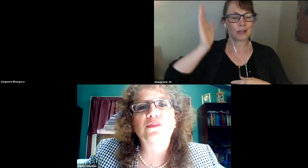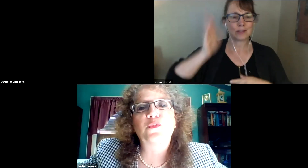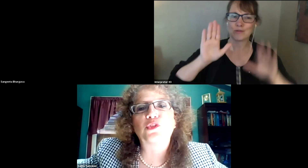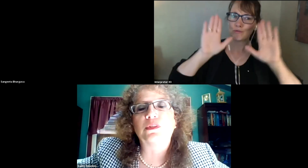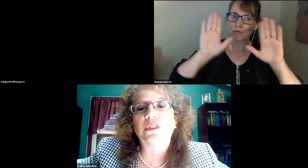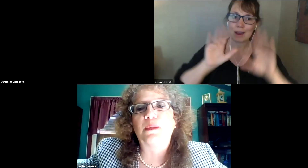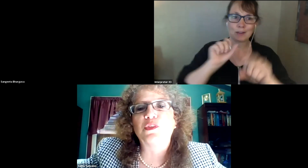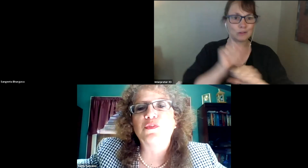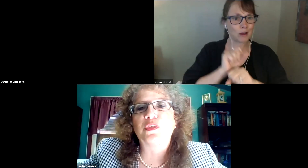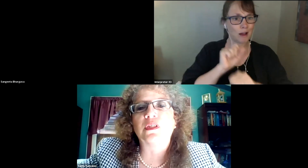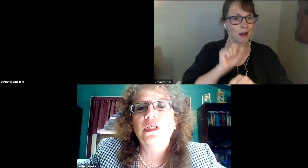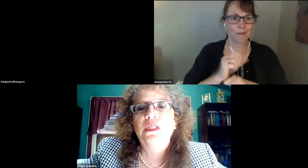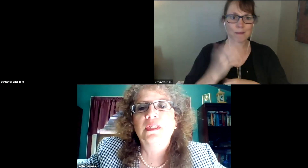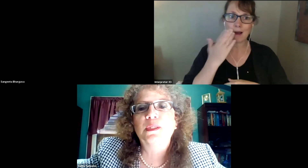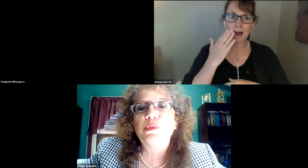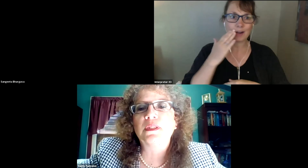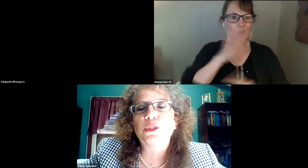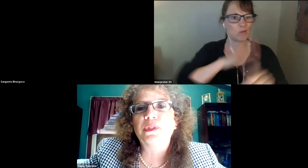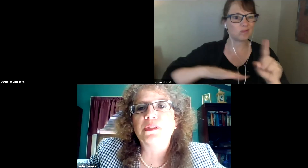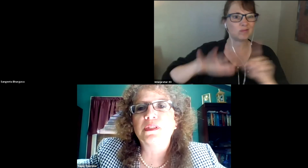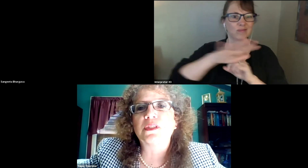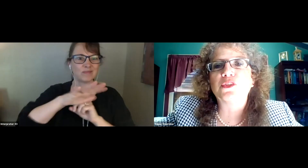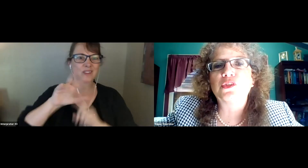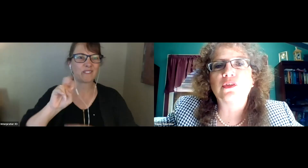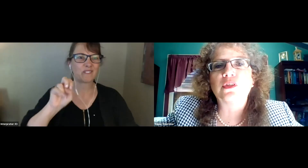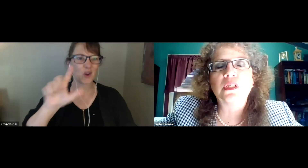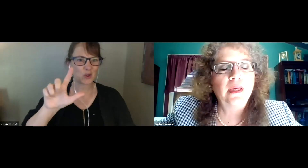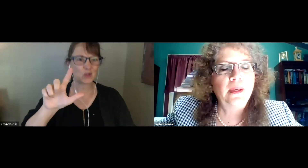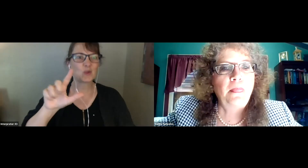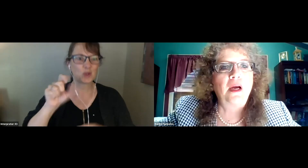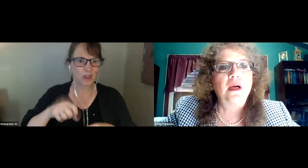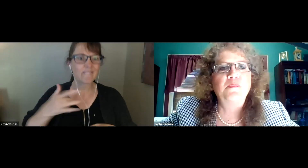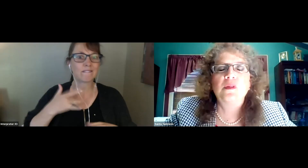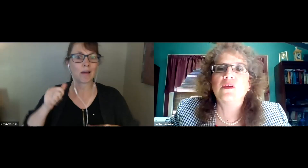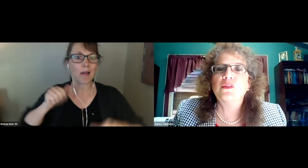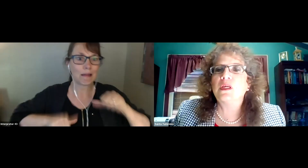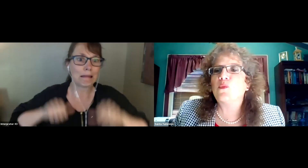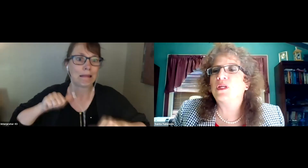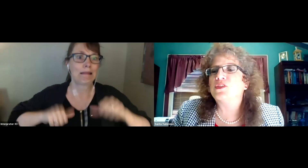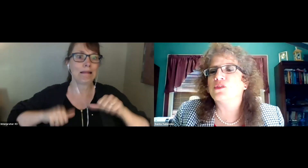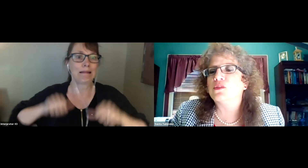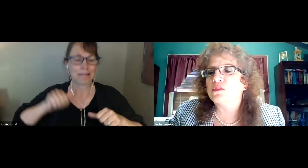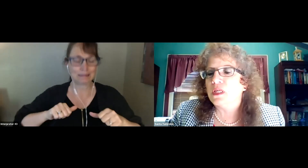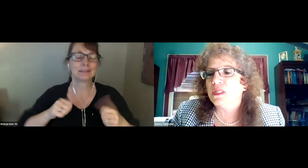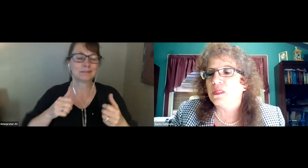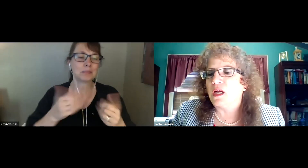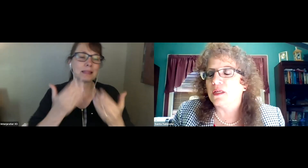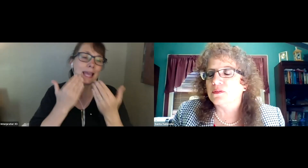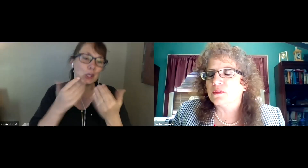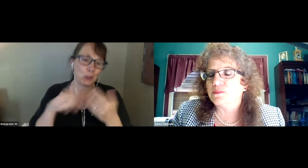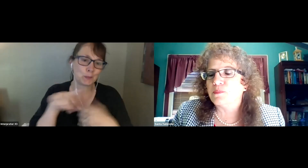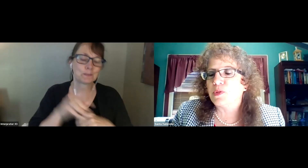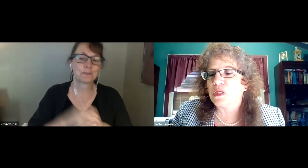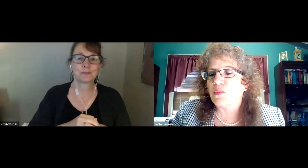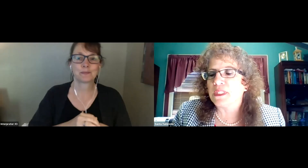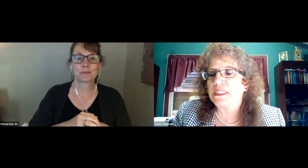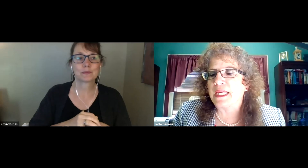this virtual atmosphere can be a little bit disconcerting. The other person I wanted to